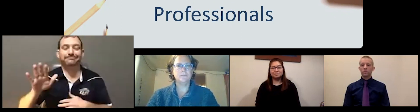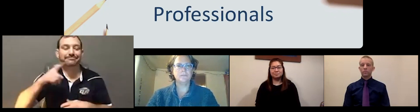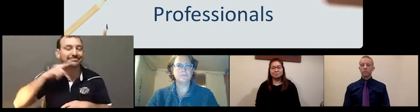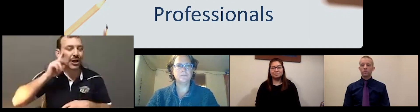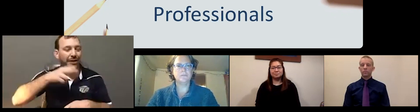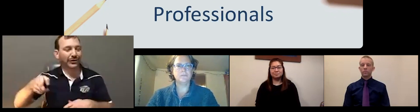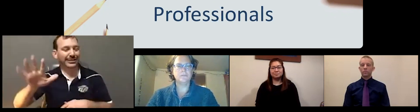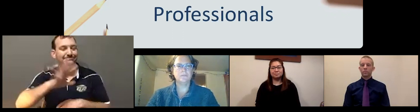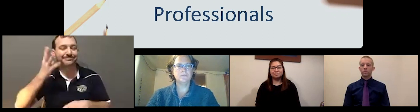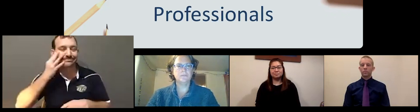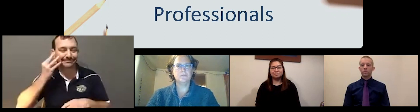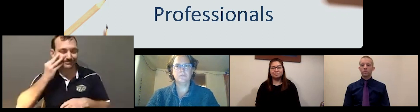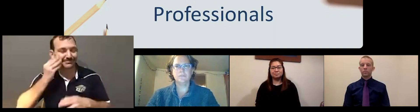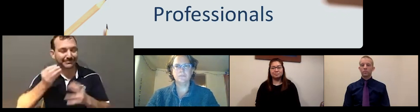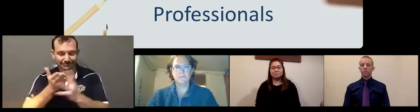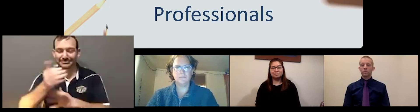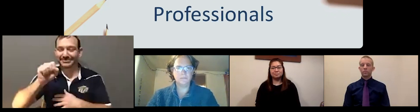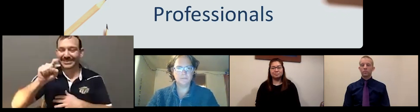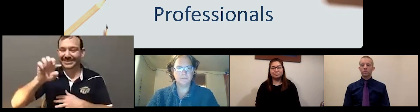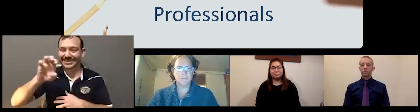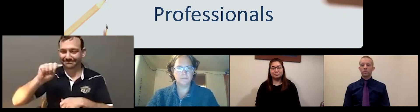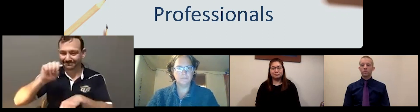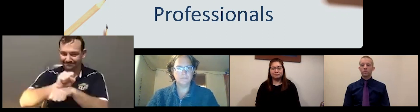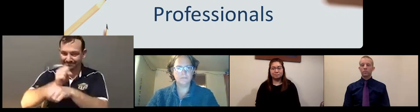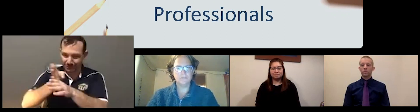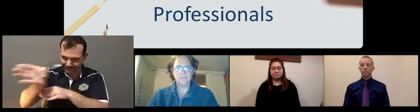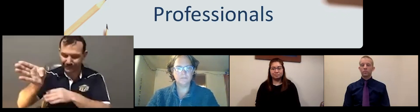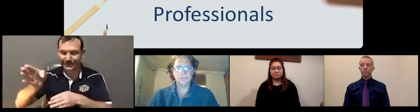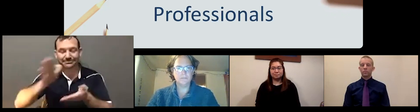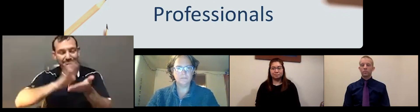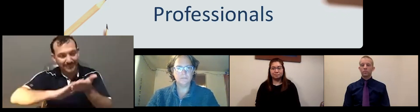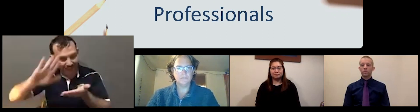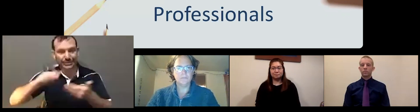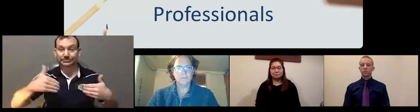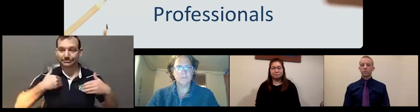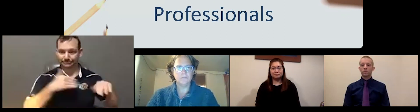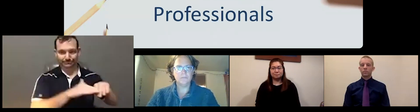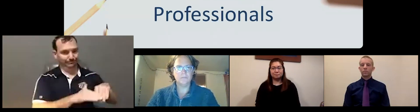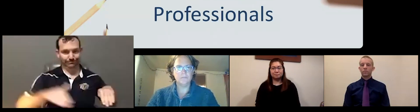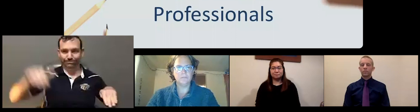"Deaf and Hard of Hearing Experiences in STEM Education," from youth to college level.